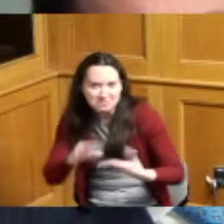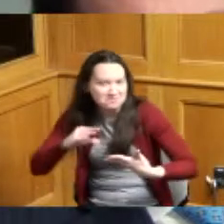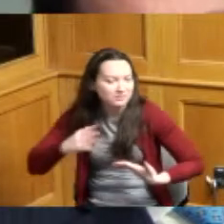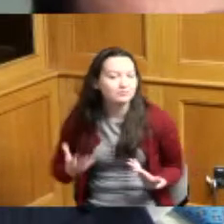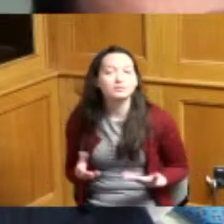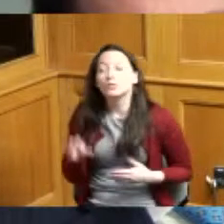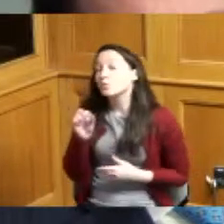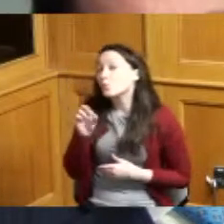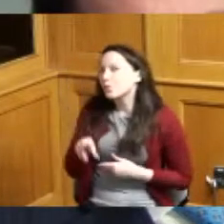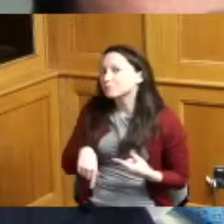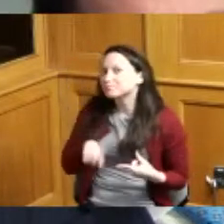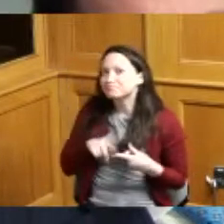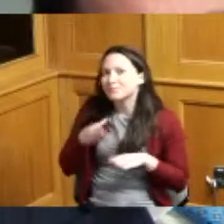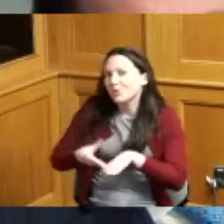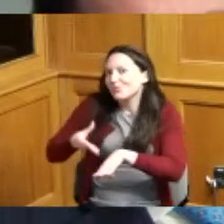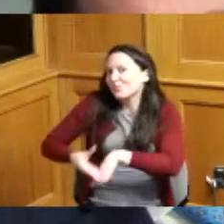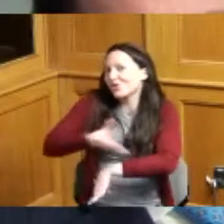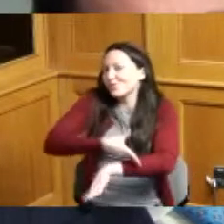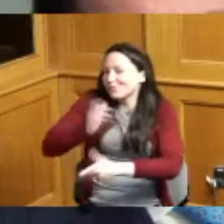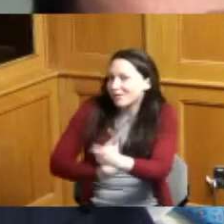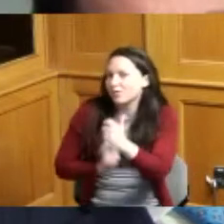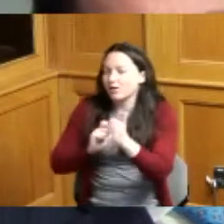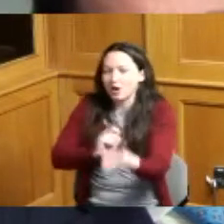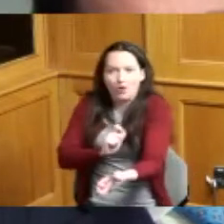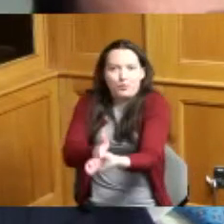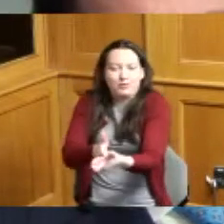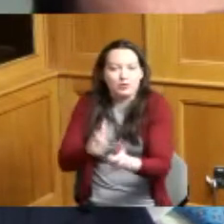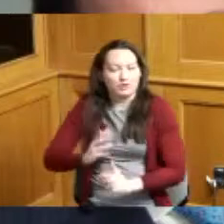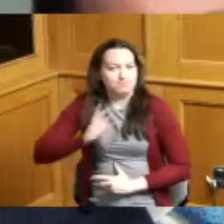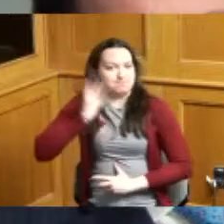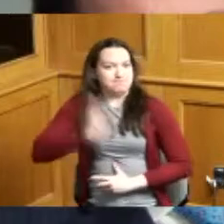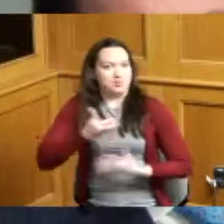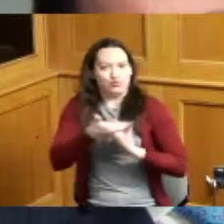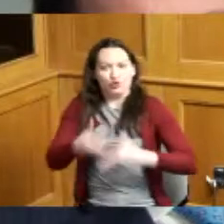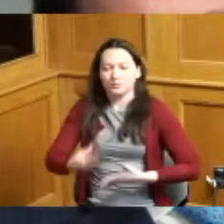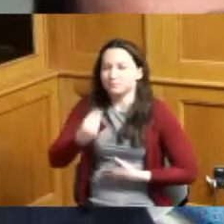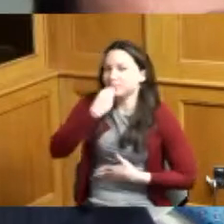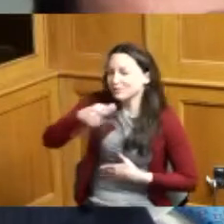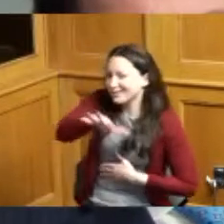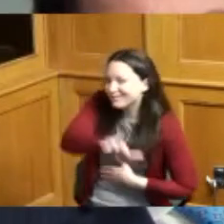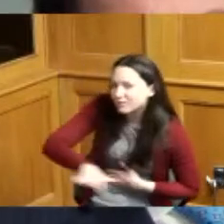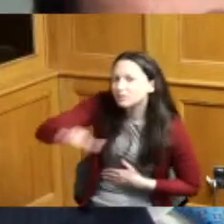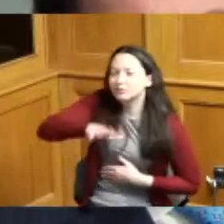improvements and upgrades to uh to suites and concessionaries etc but what we have said